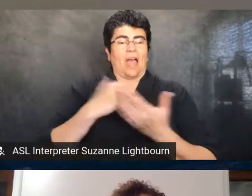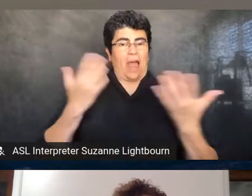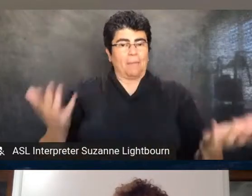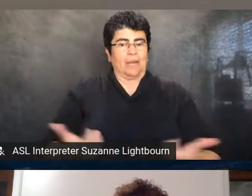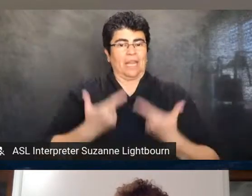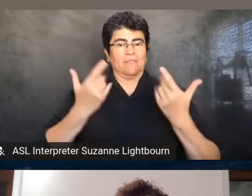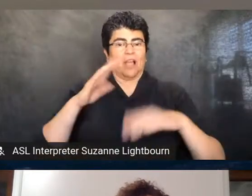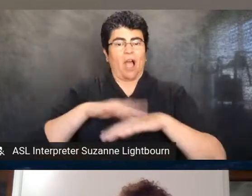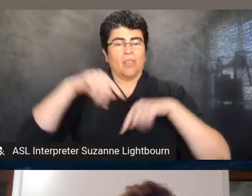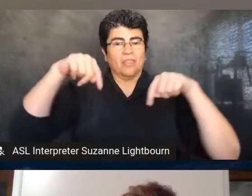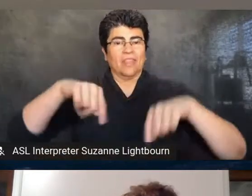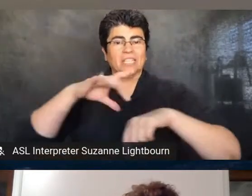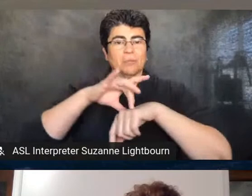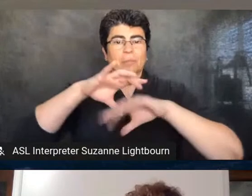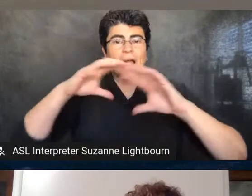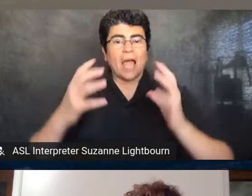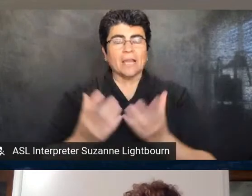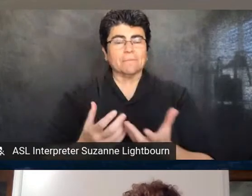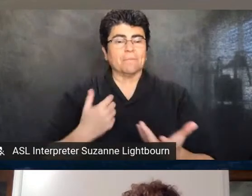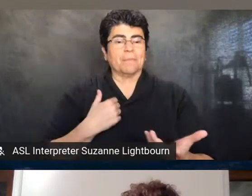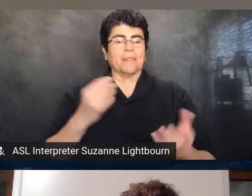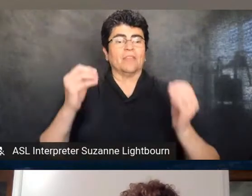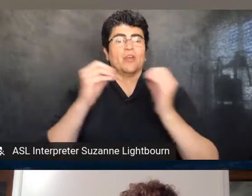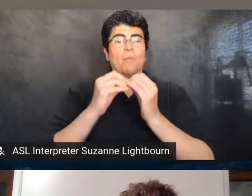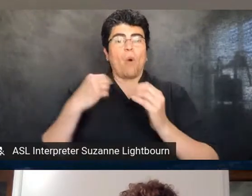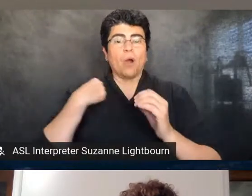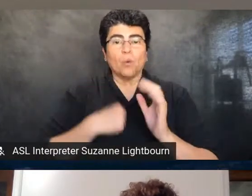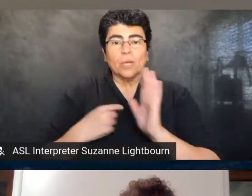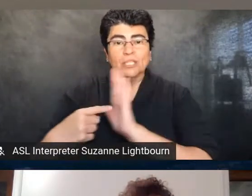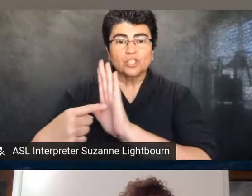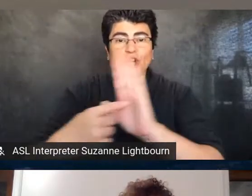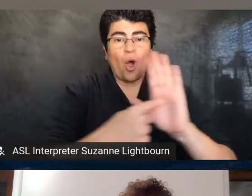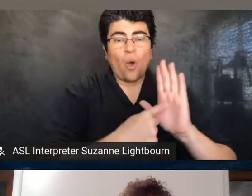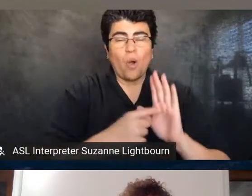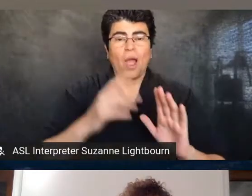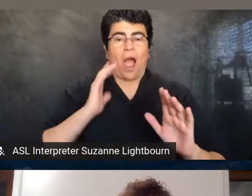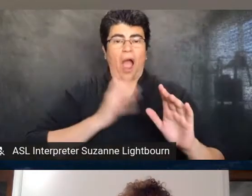And the more we show the diversity of humanity,